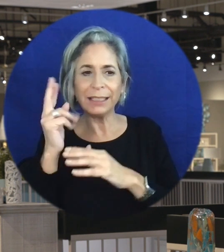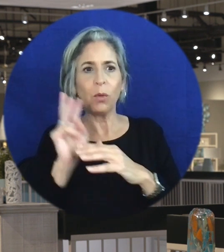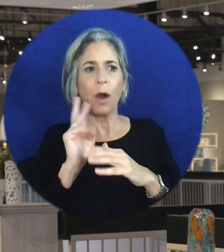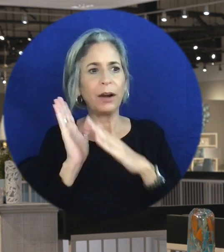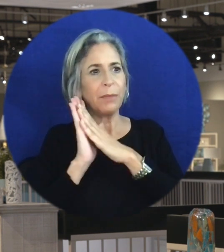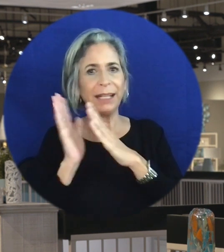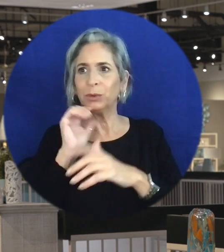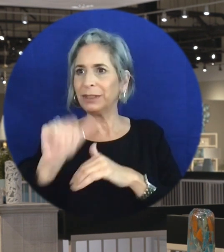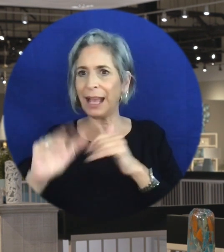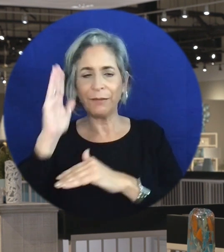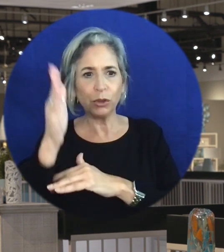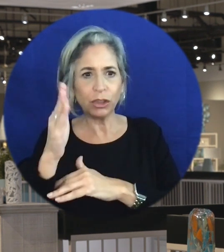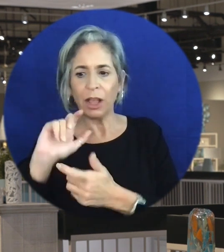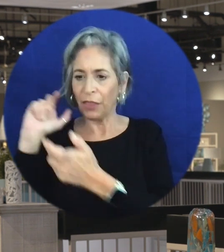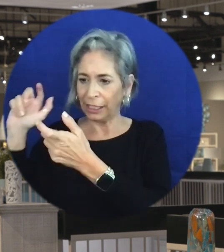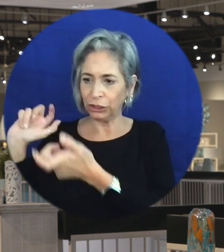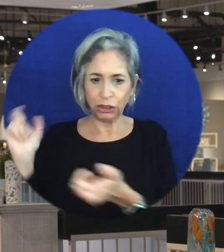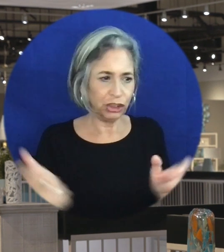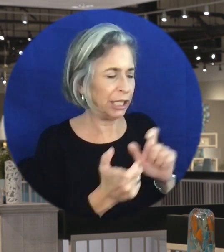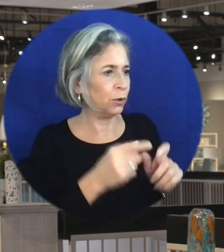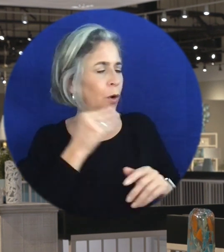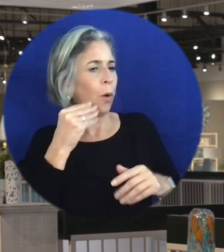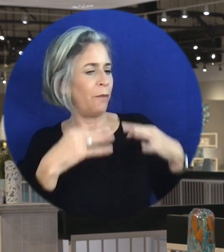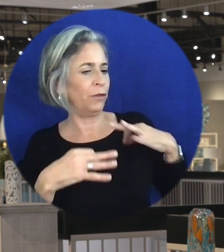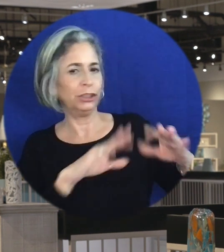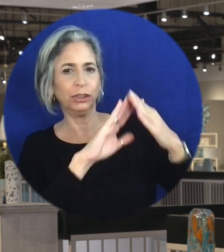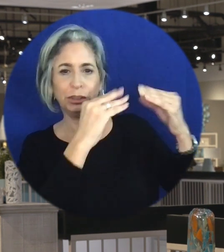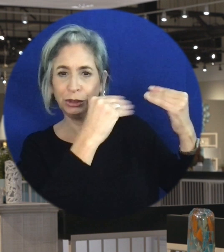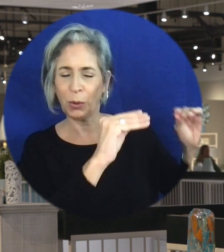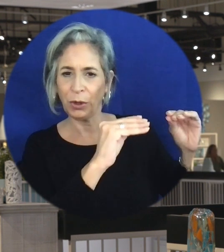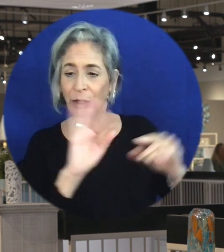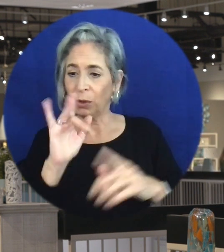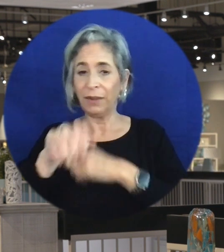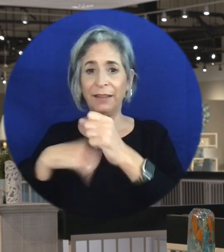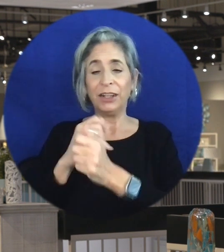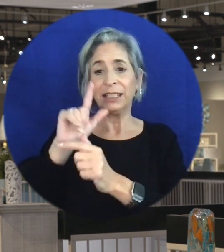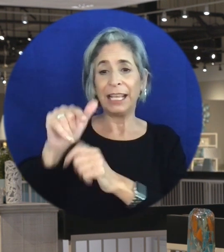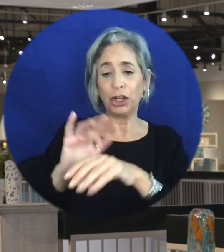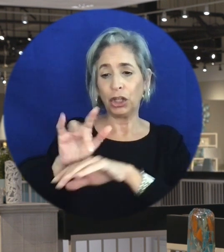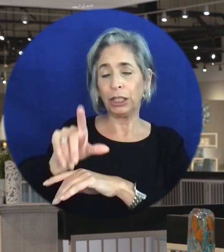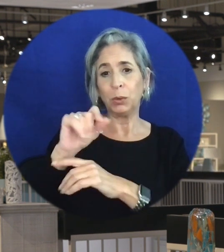the company segued into a complete home furniture store.